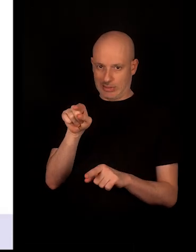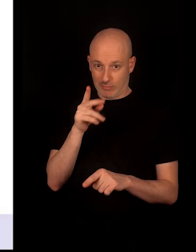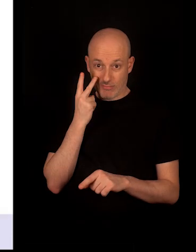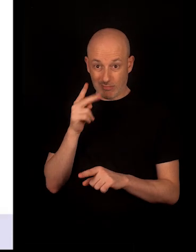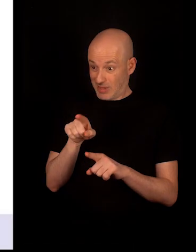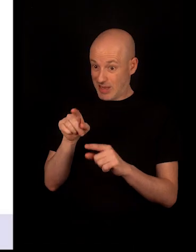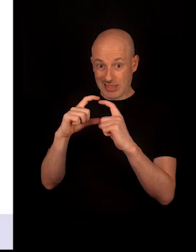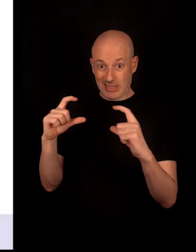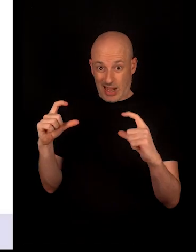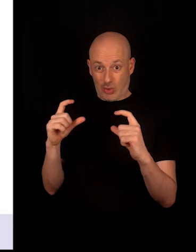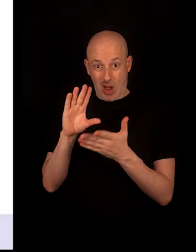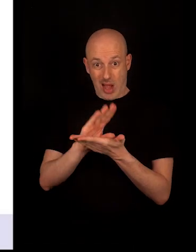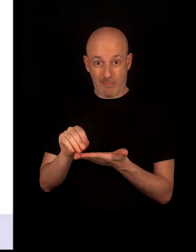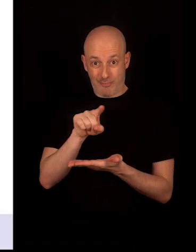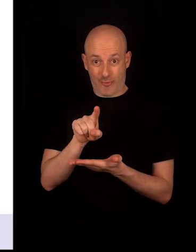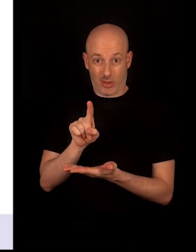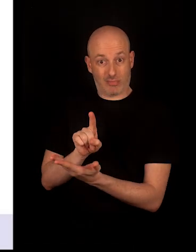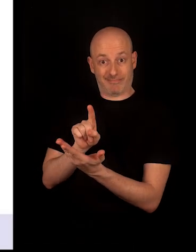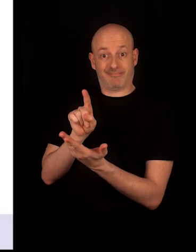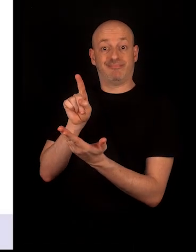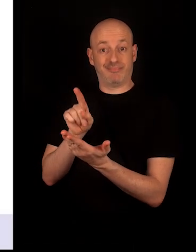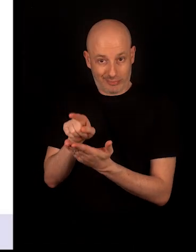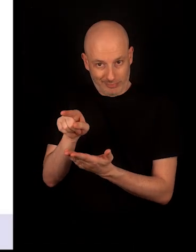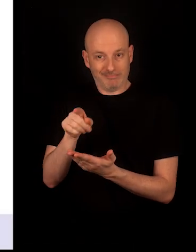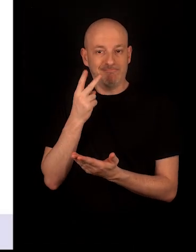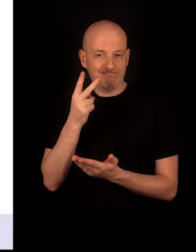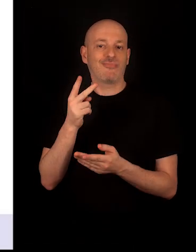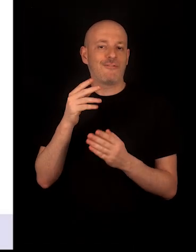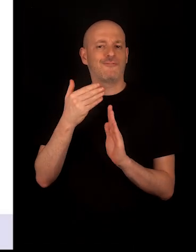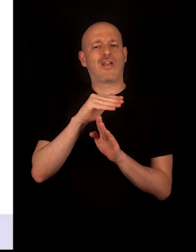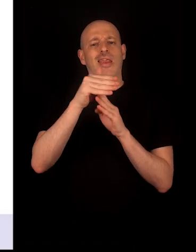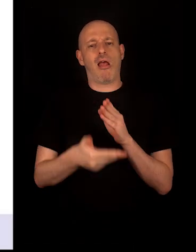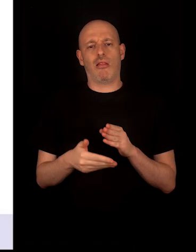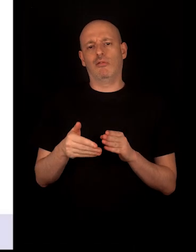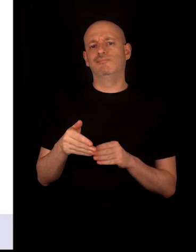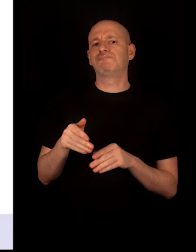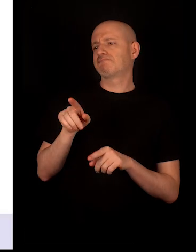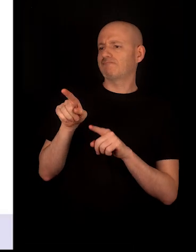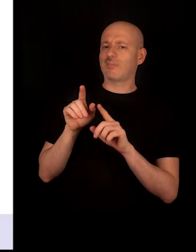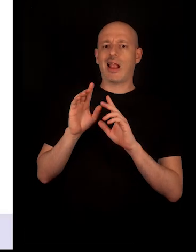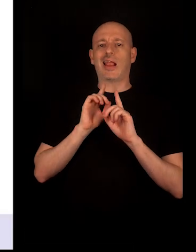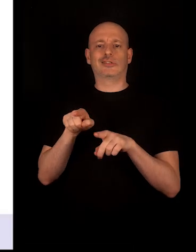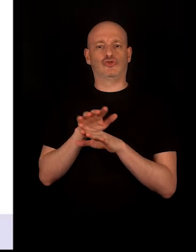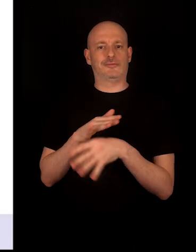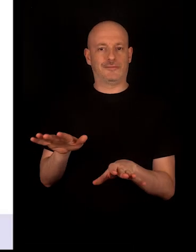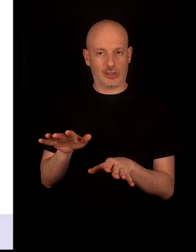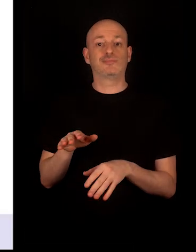You will see this reports section and there, you will see the final report and you can see that it's requested.